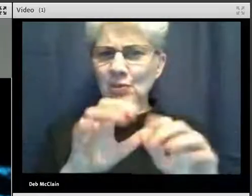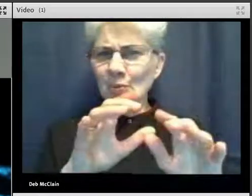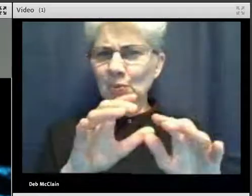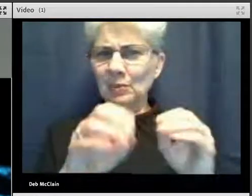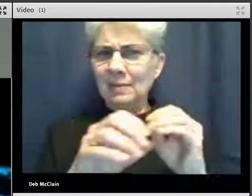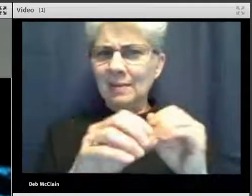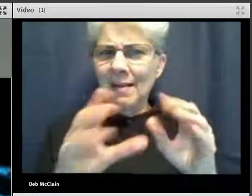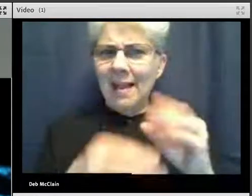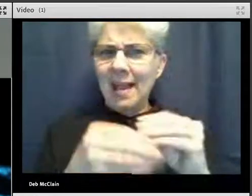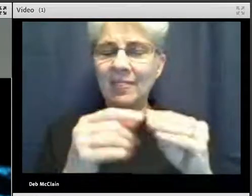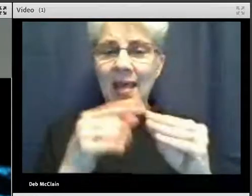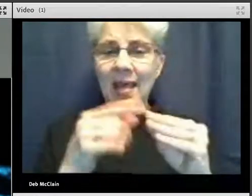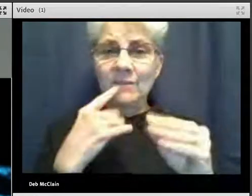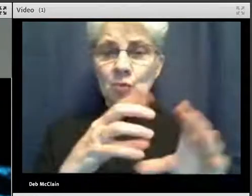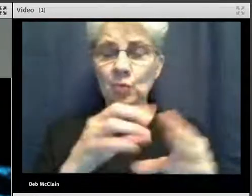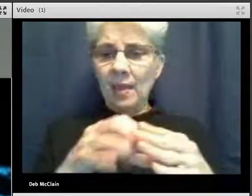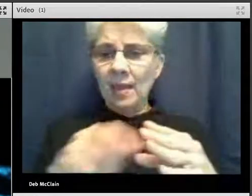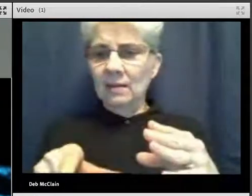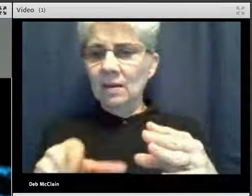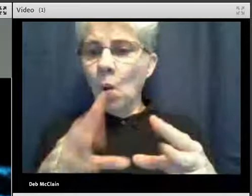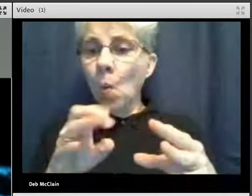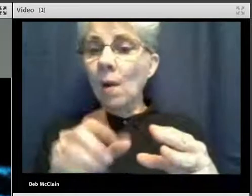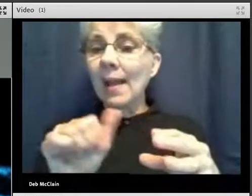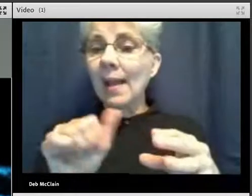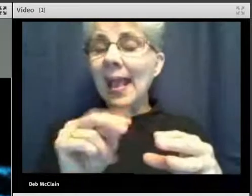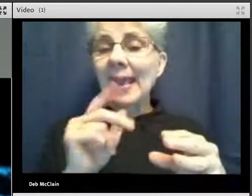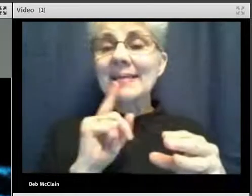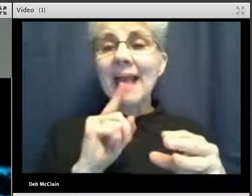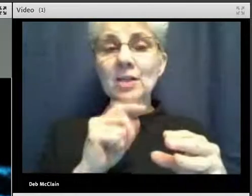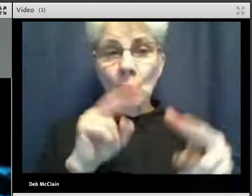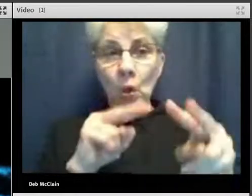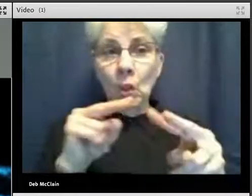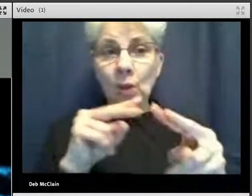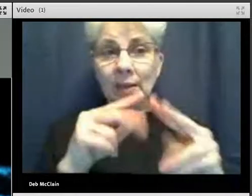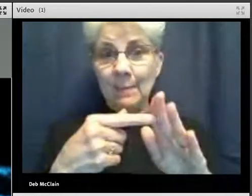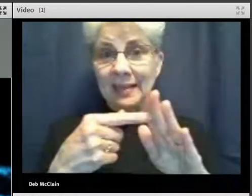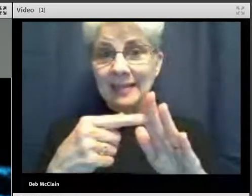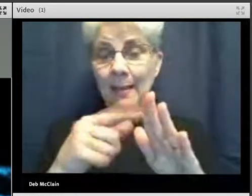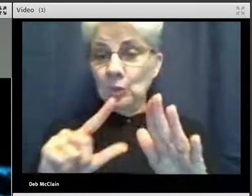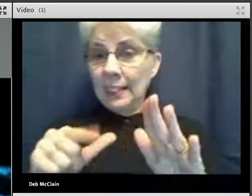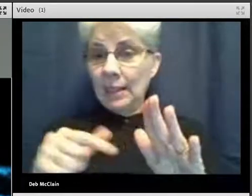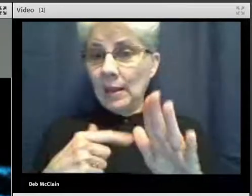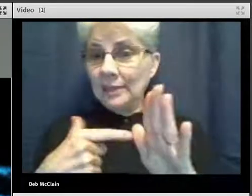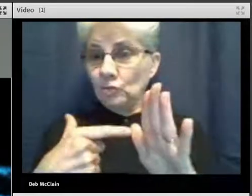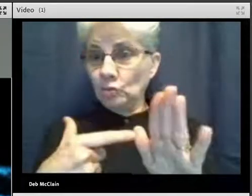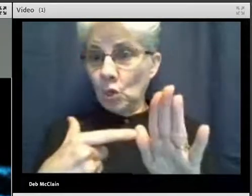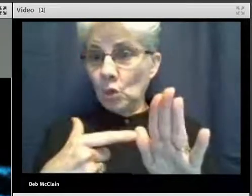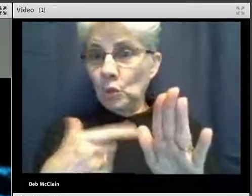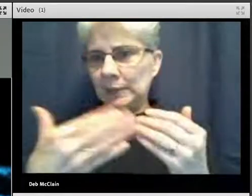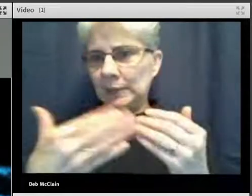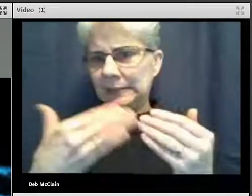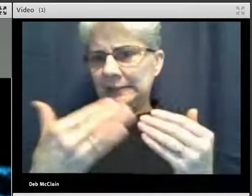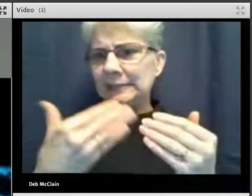So, Ann, we're going to actually look at some examples later, and I can show you easily and a little